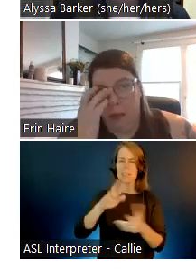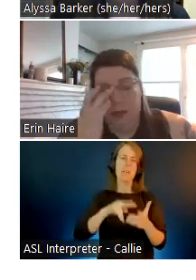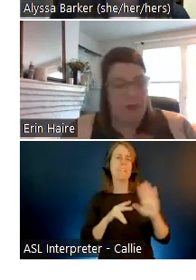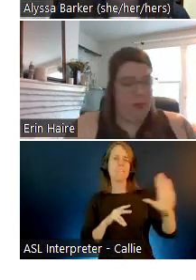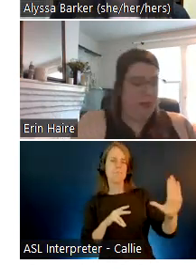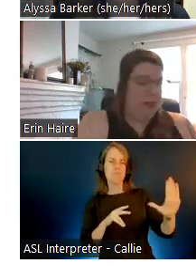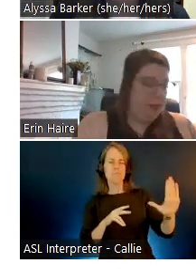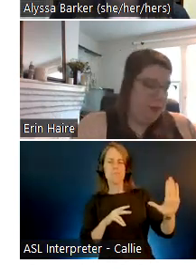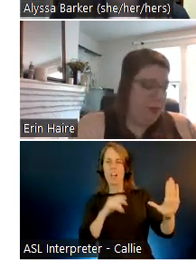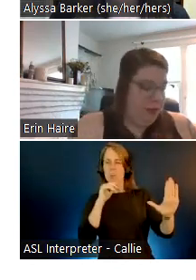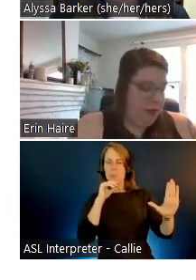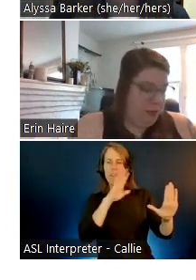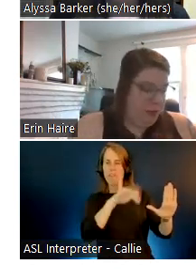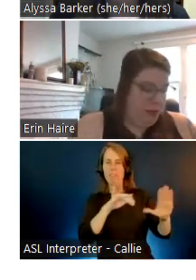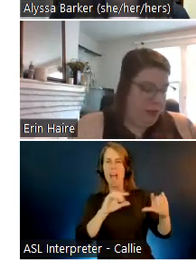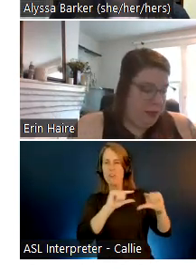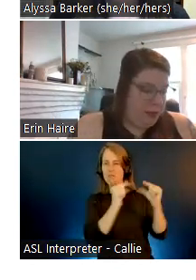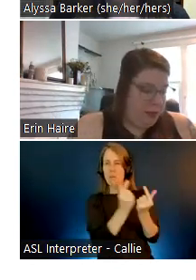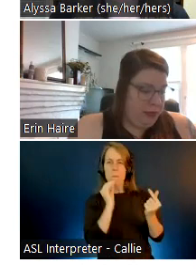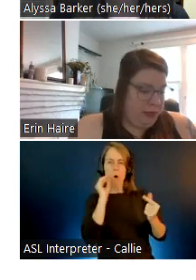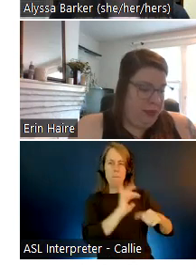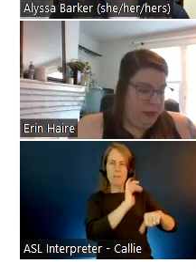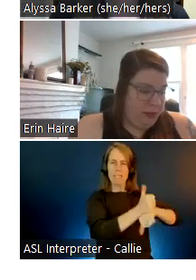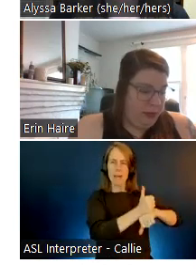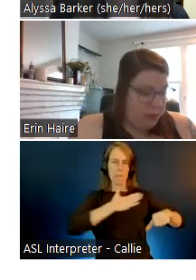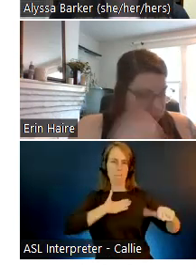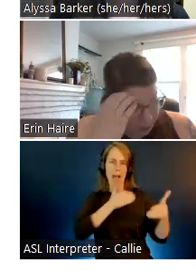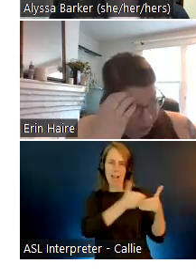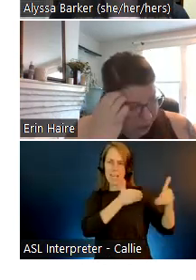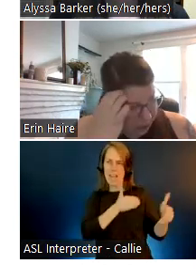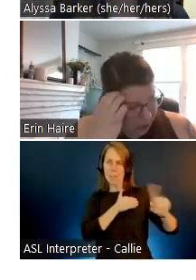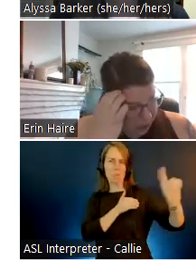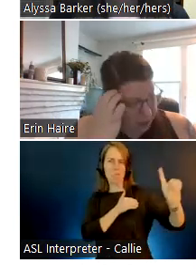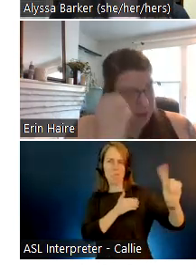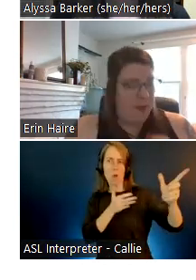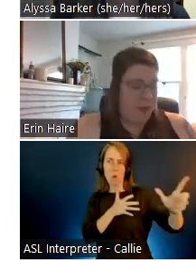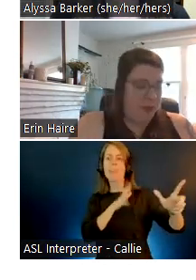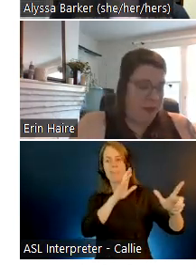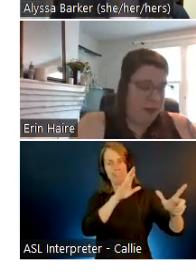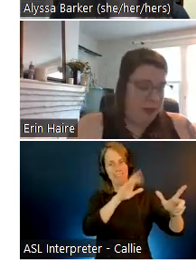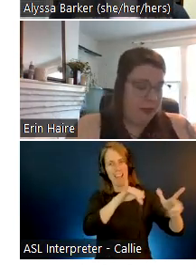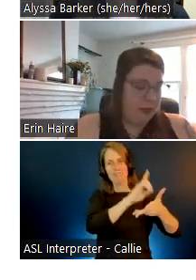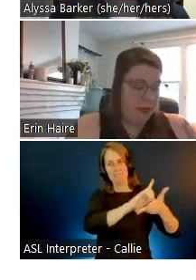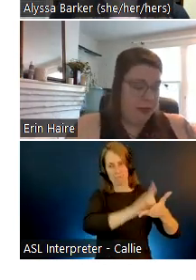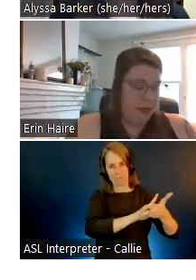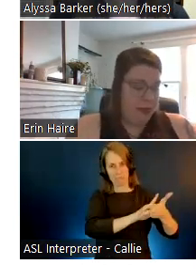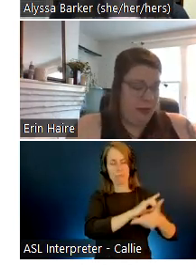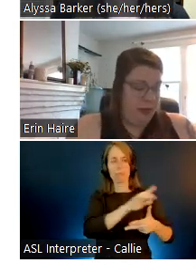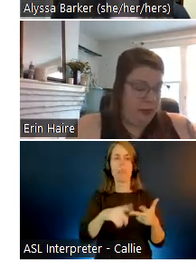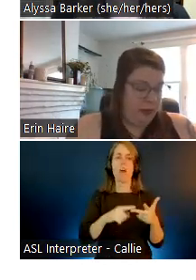disabilities i don't think but it certainly has happened with steering people from um